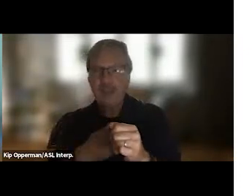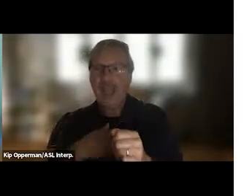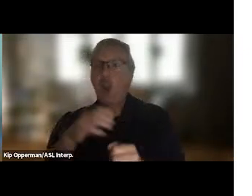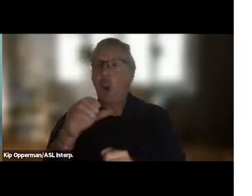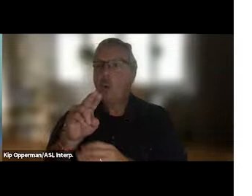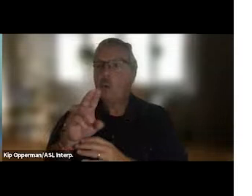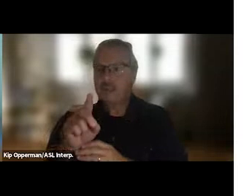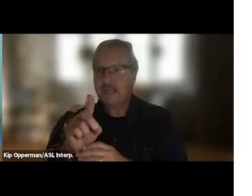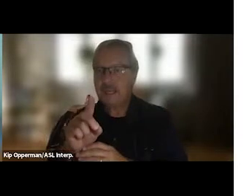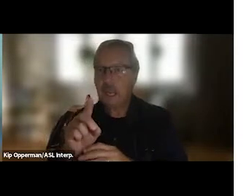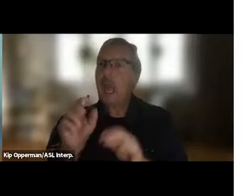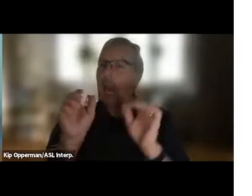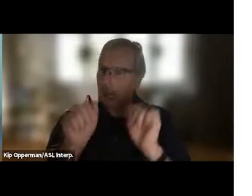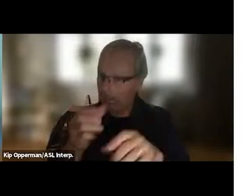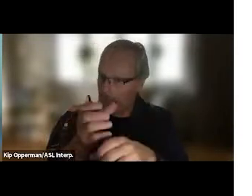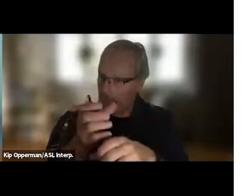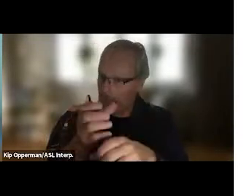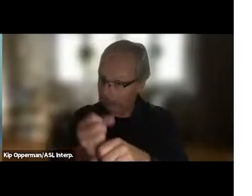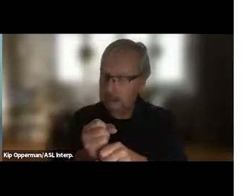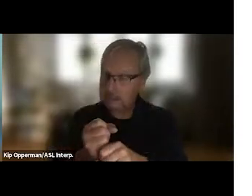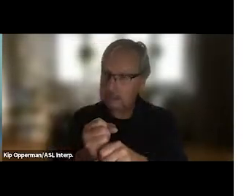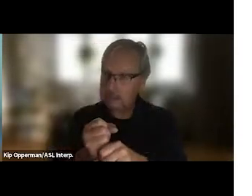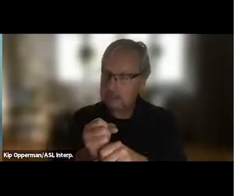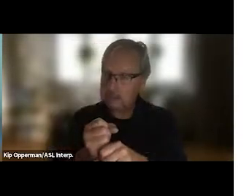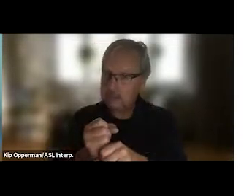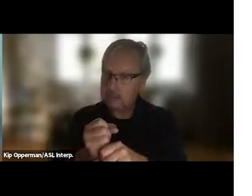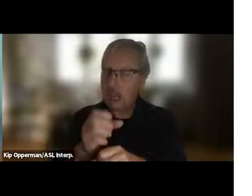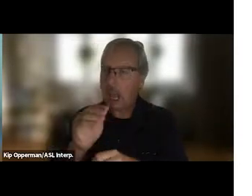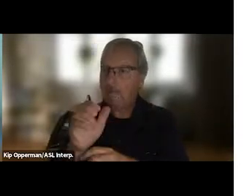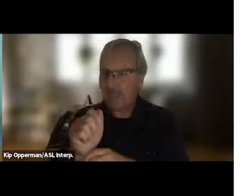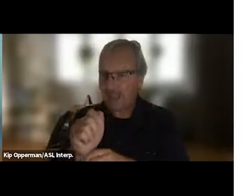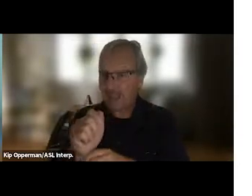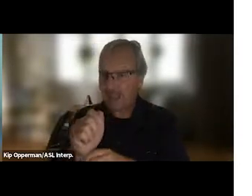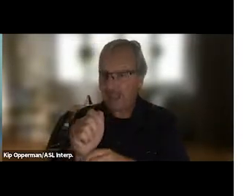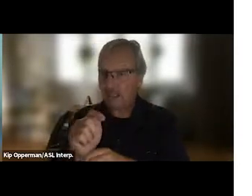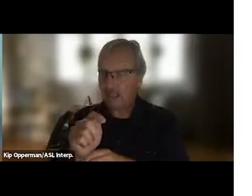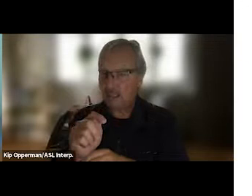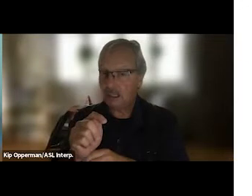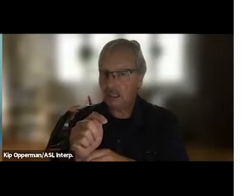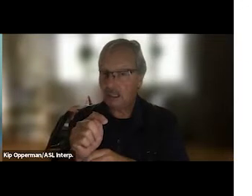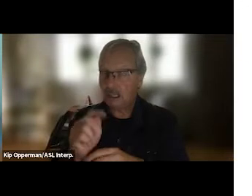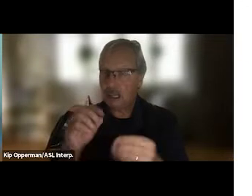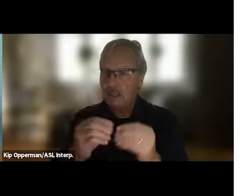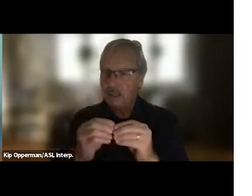and were eligible to receive a MAT while the number dropped off for those offered